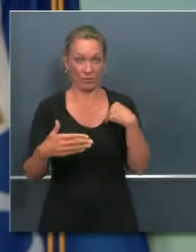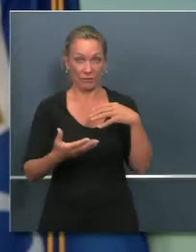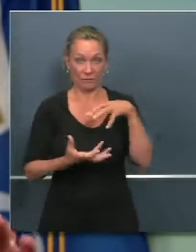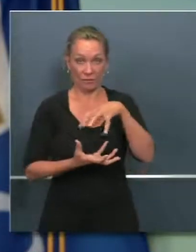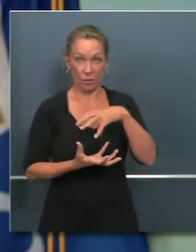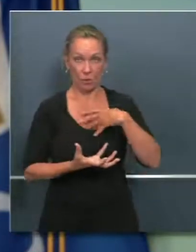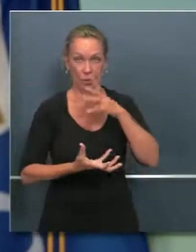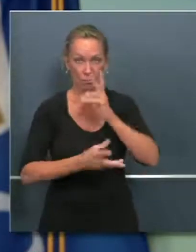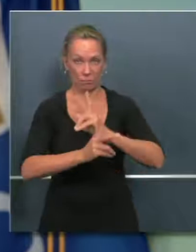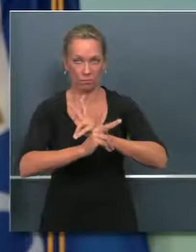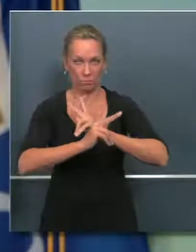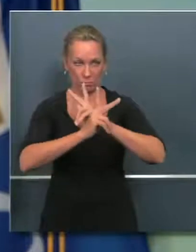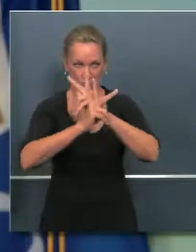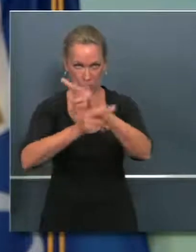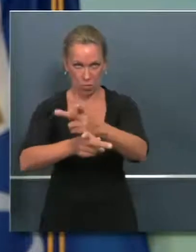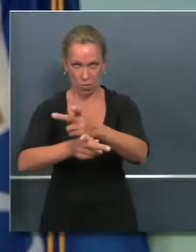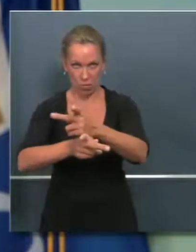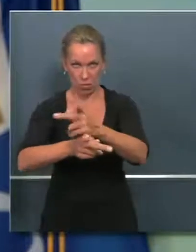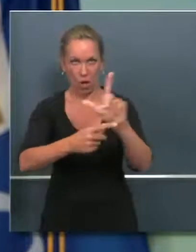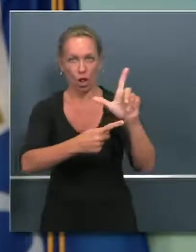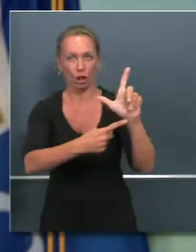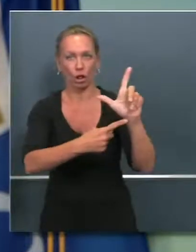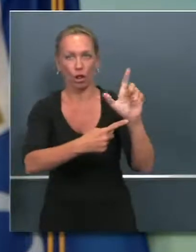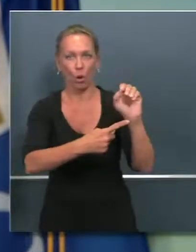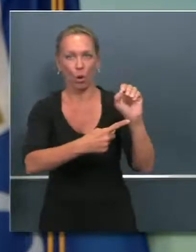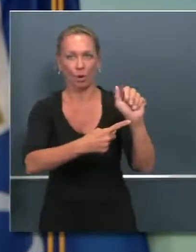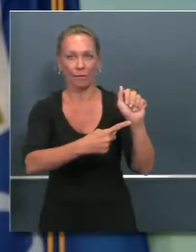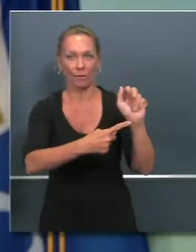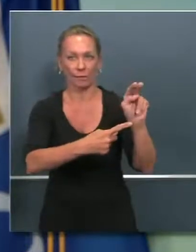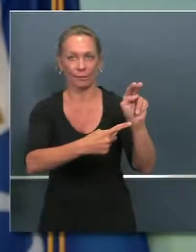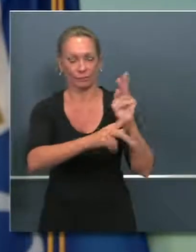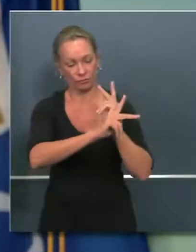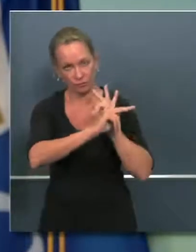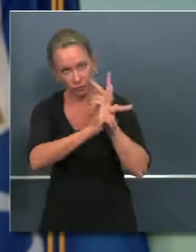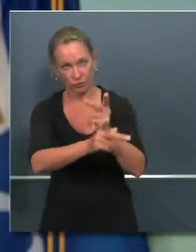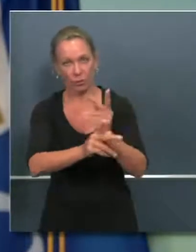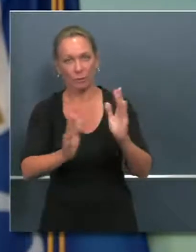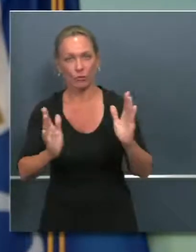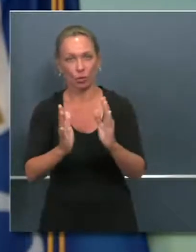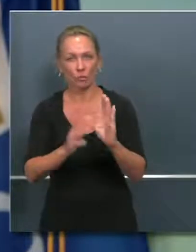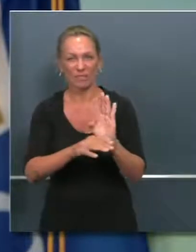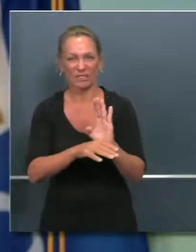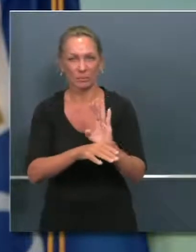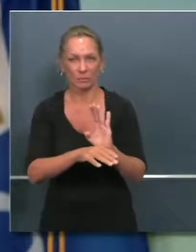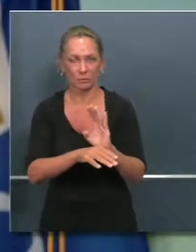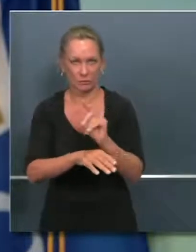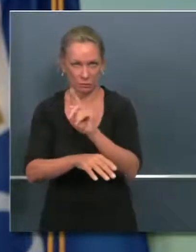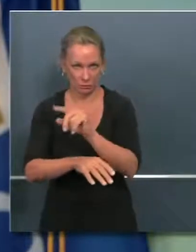that fall through the cracks that don't get SBA support of the PPP support and the like we have